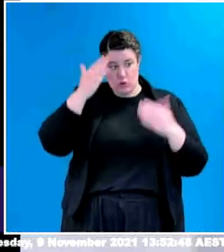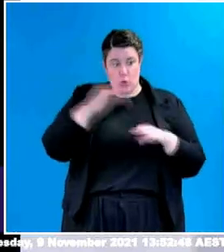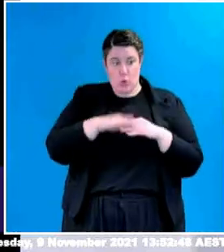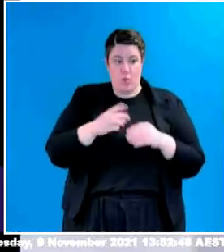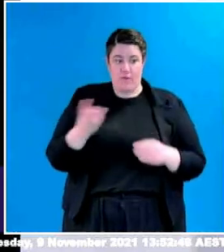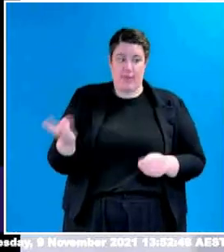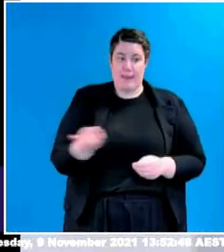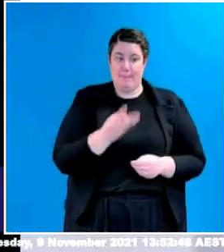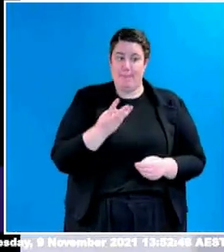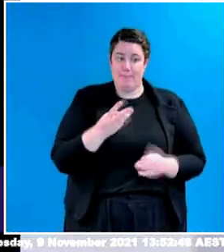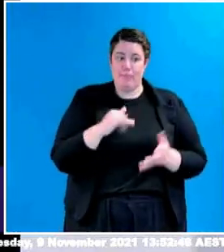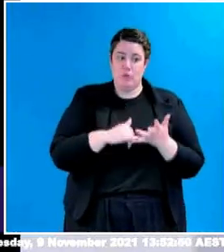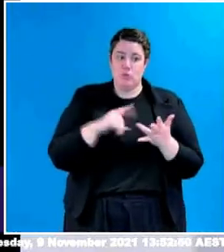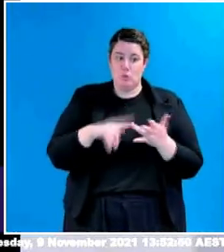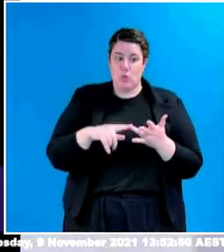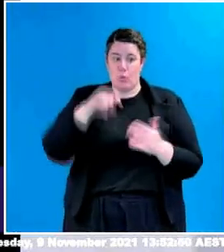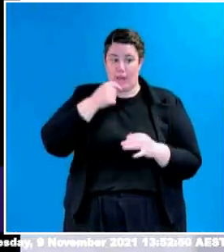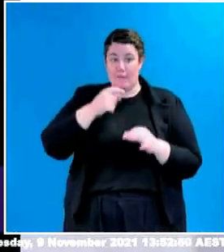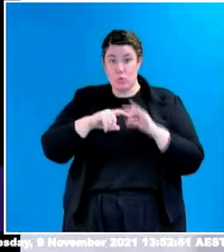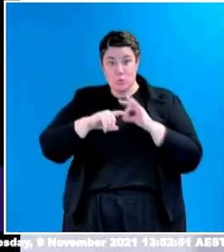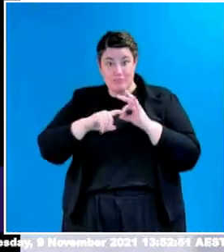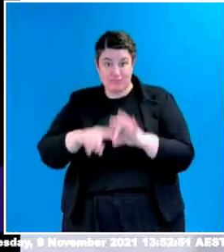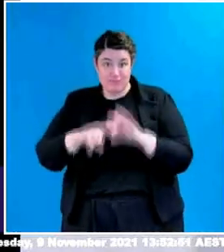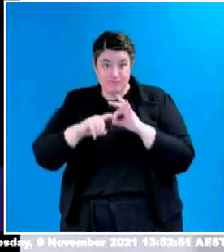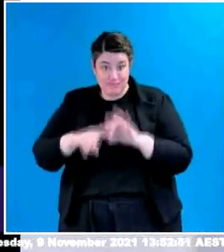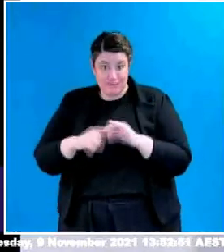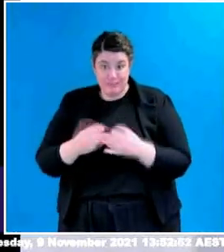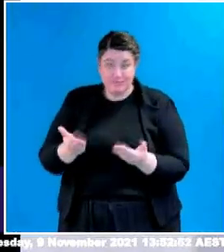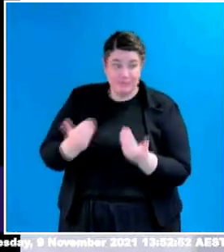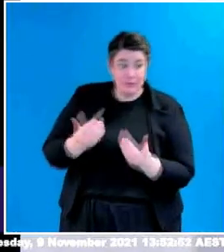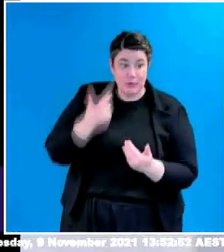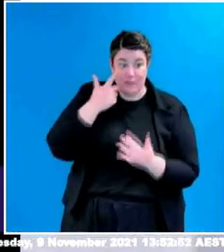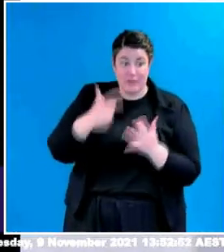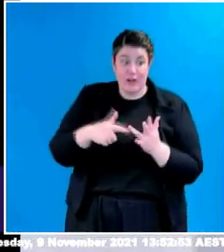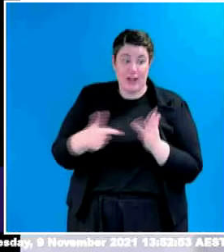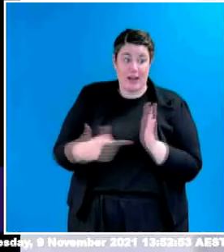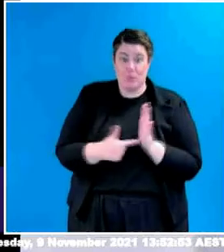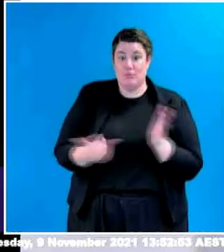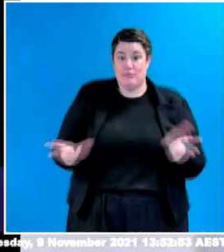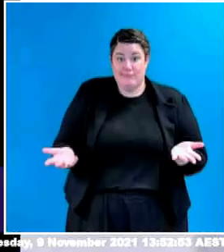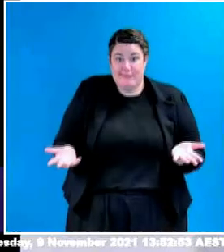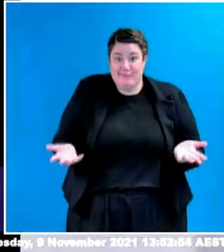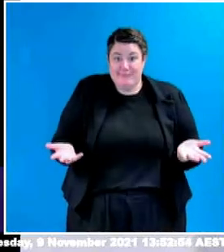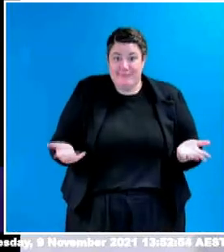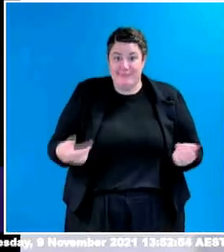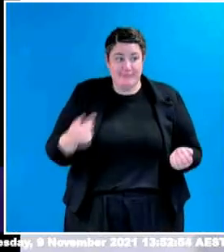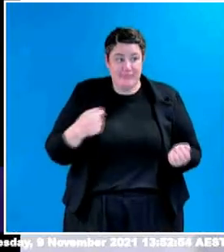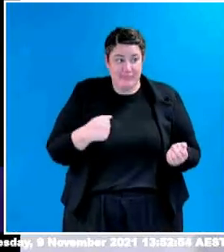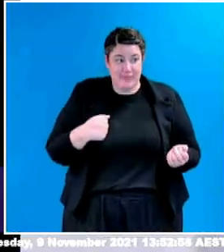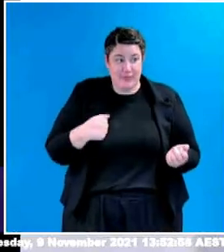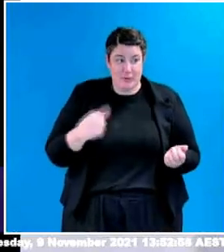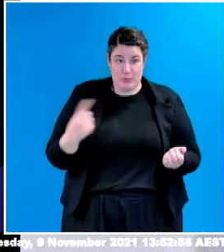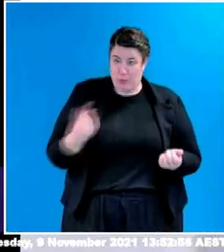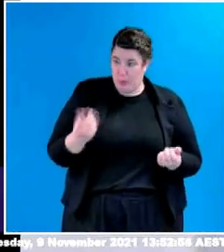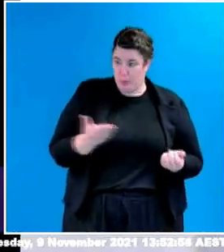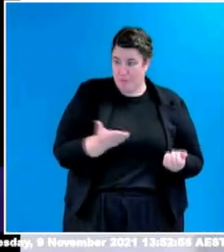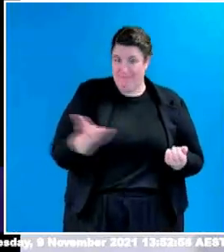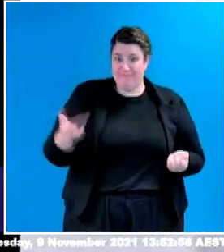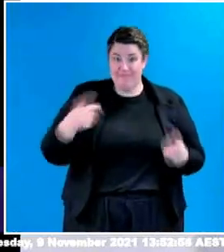So I will have to ask some questions to understand who our witnesses are.